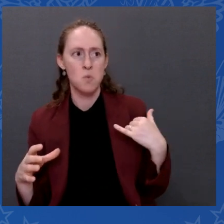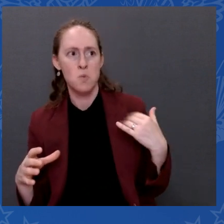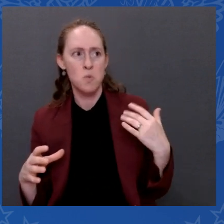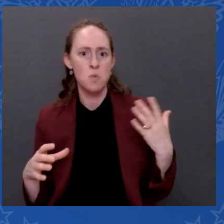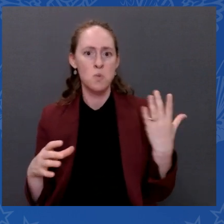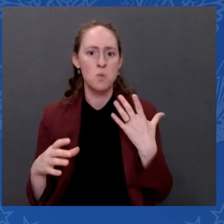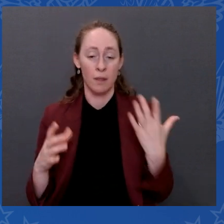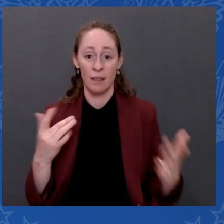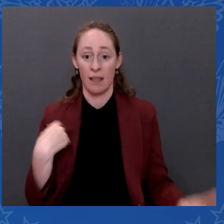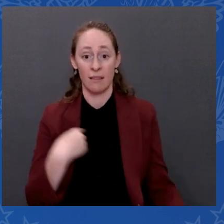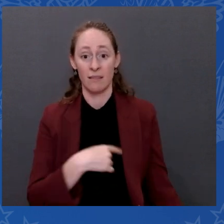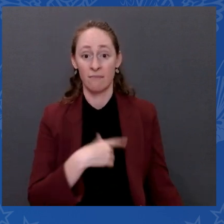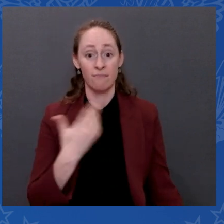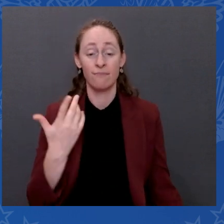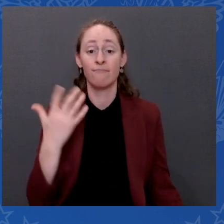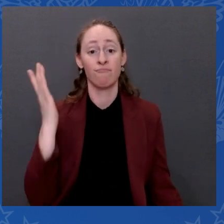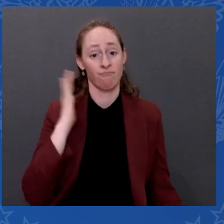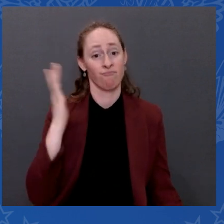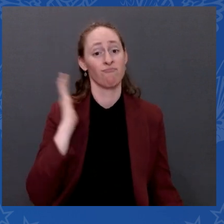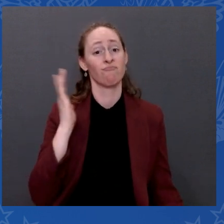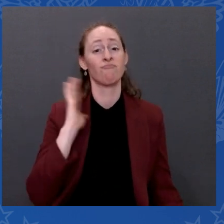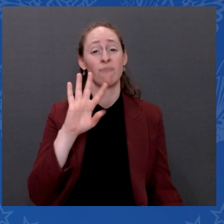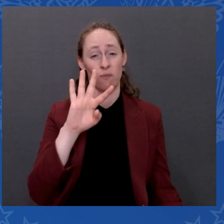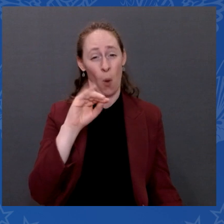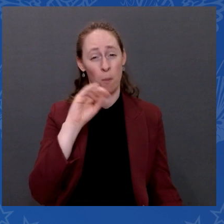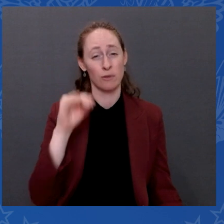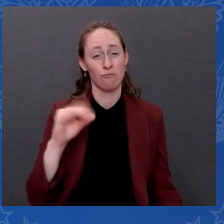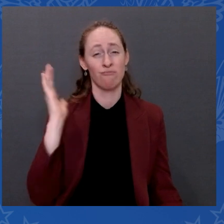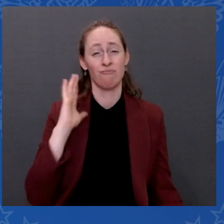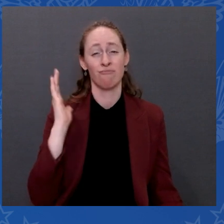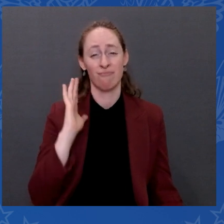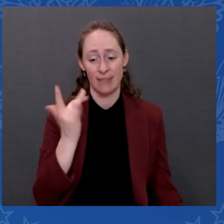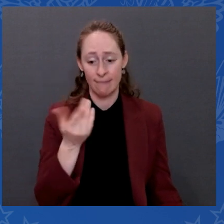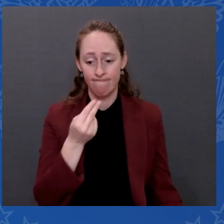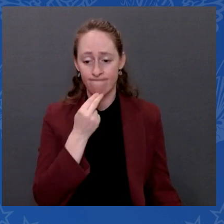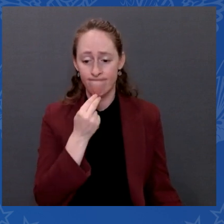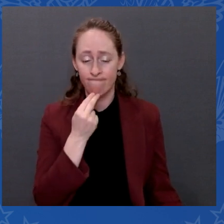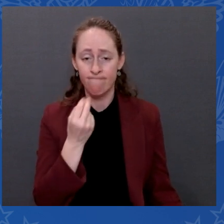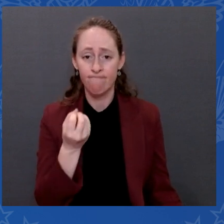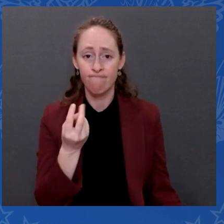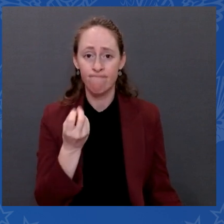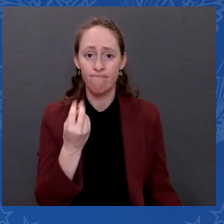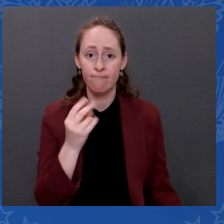to 12 percent. At the same time, we watched China go from 2 percent to 16 percent.